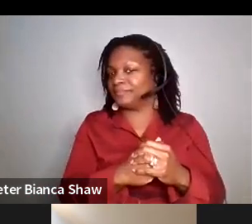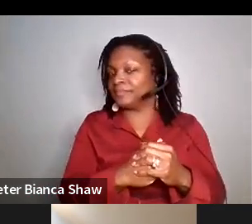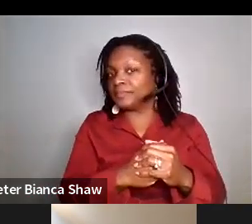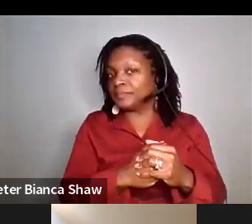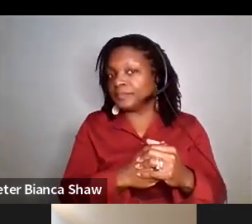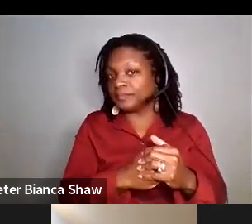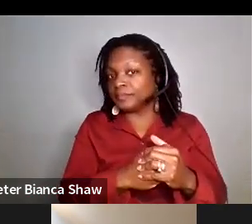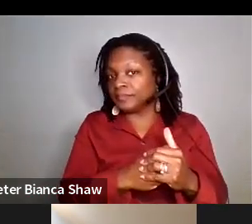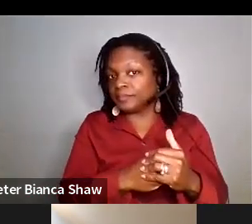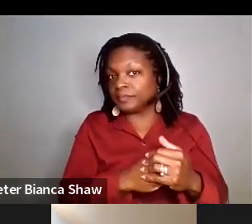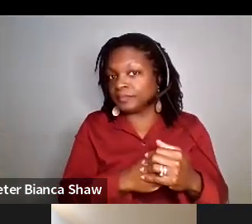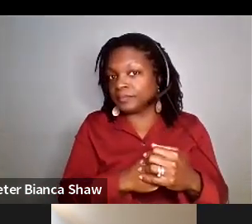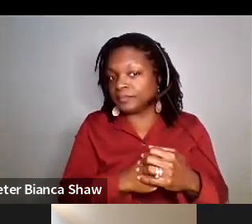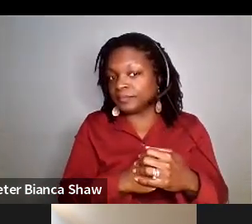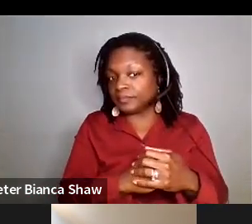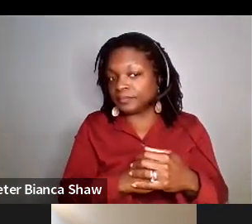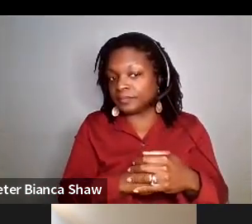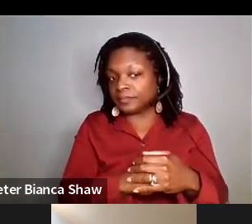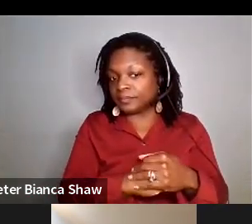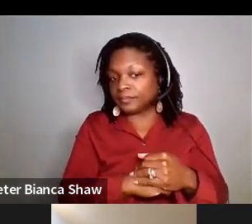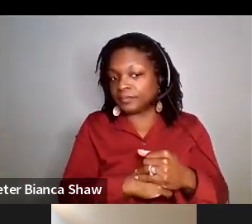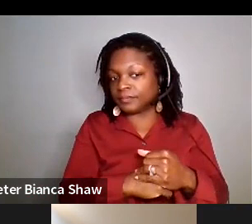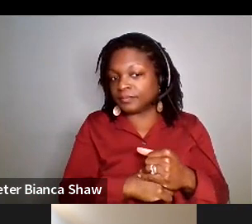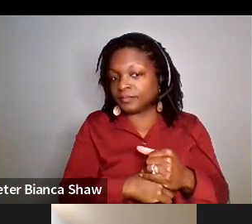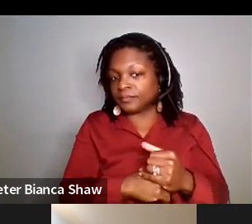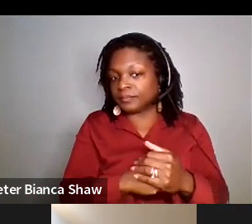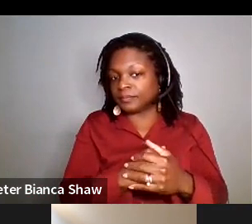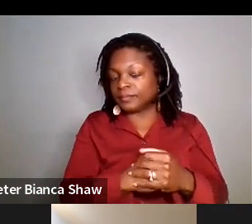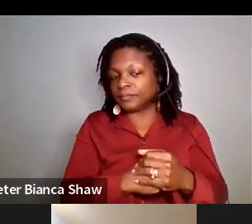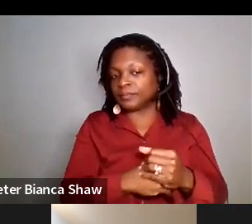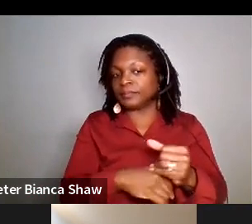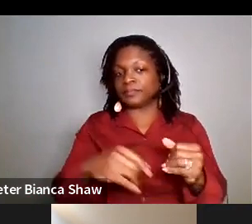But, Carlyle, what date become our worldwide tyrants?